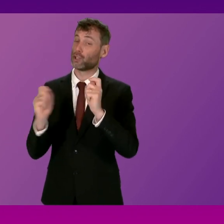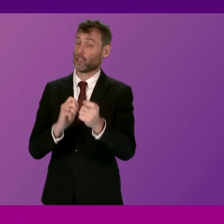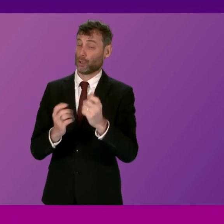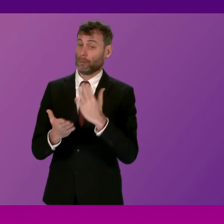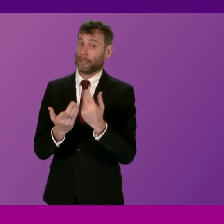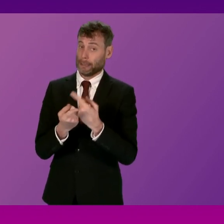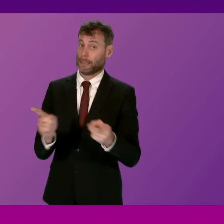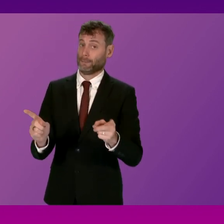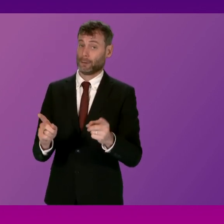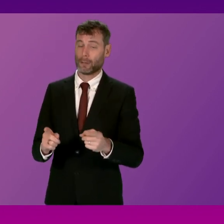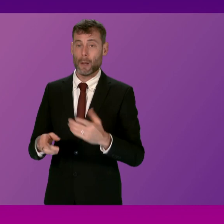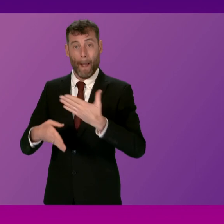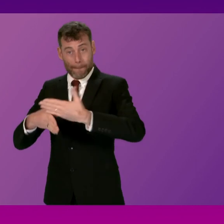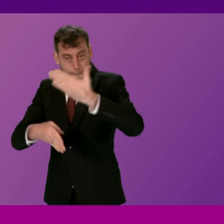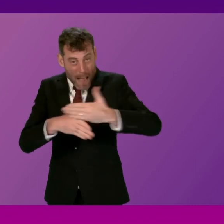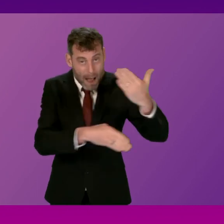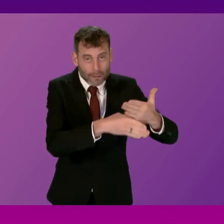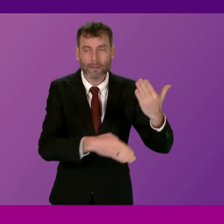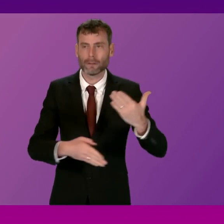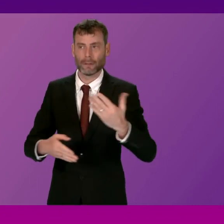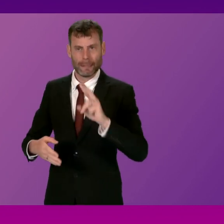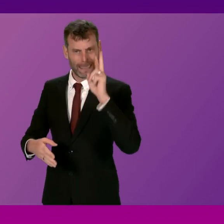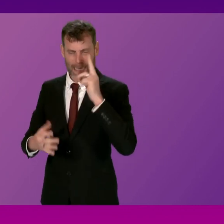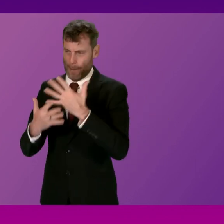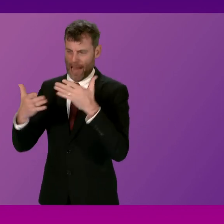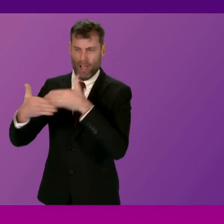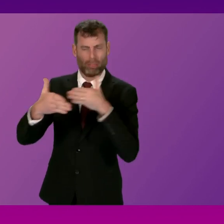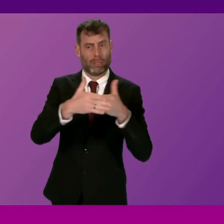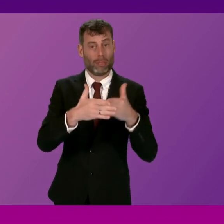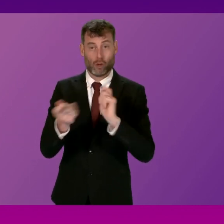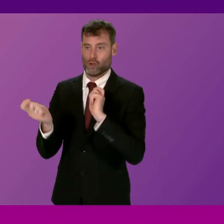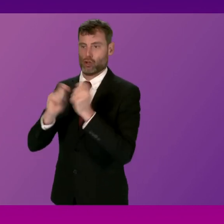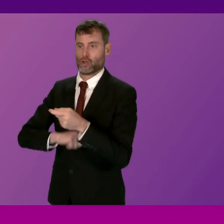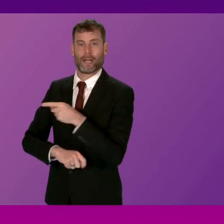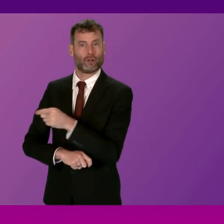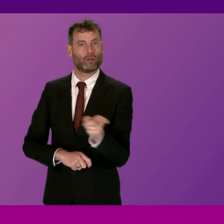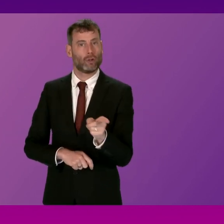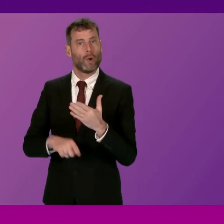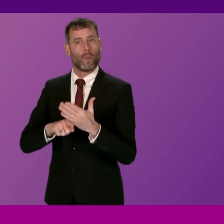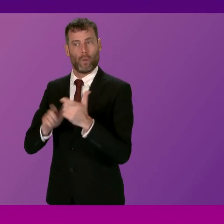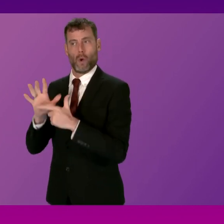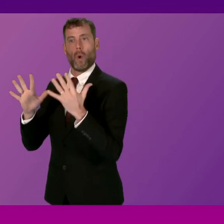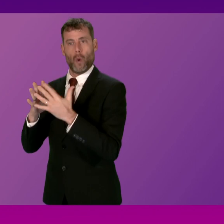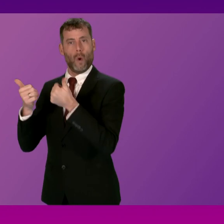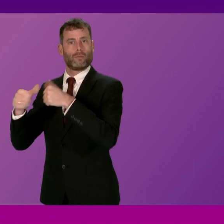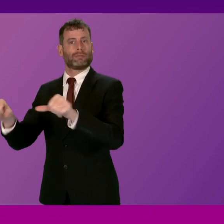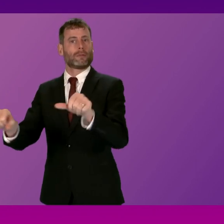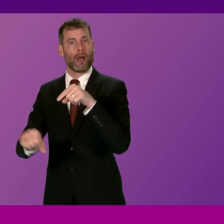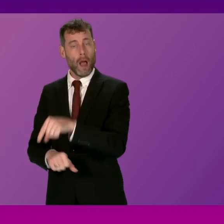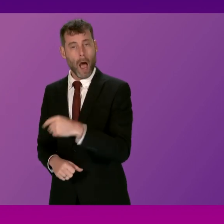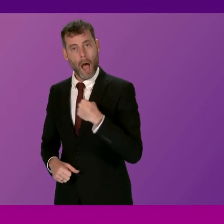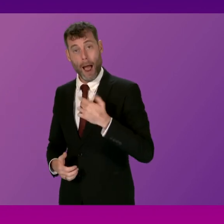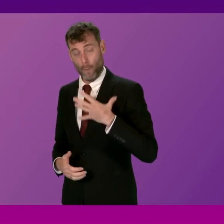I want to take a moment to recognise the work of my party in that context, specifically